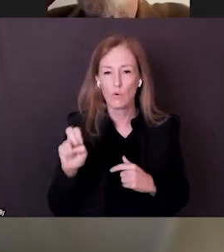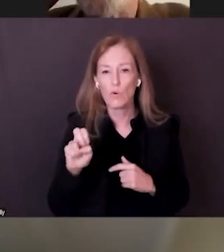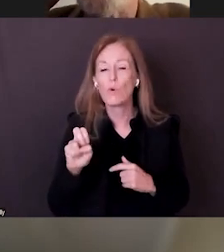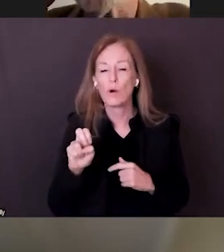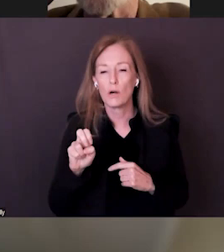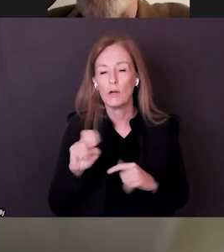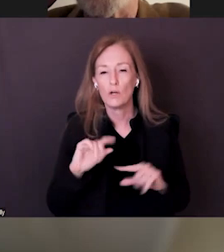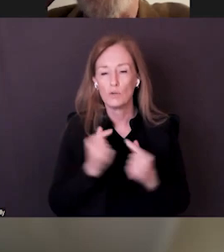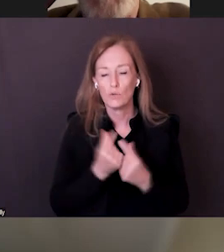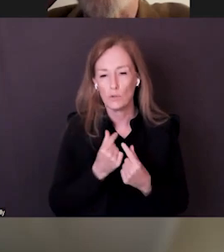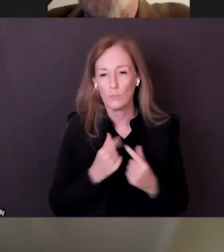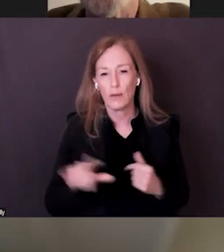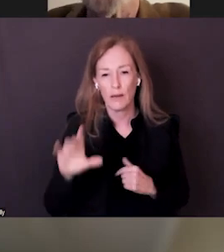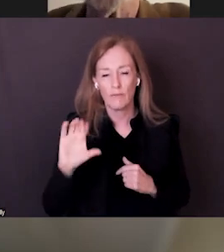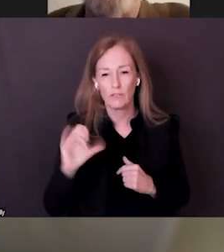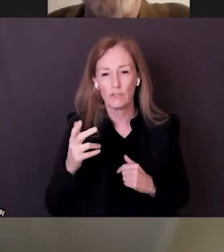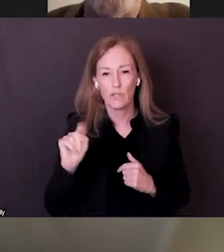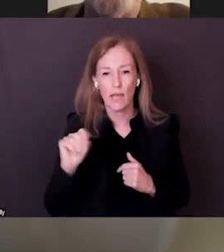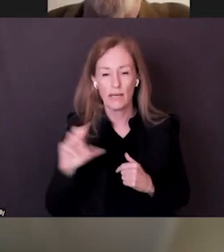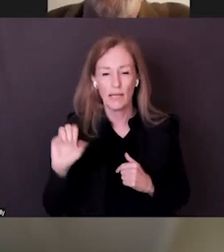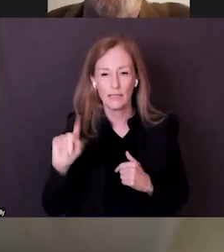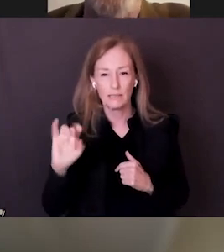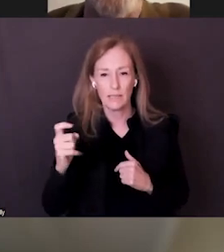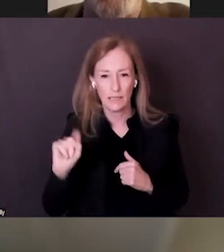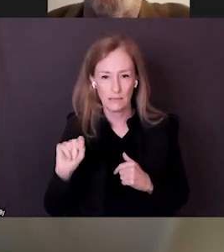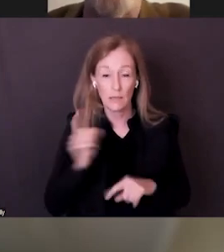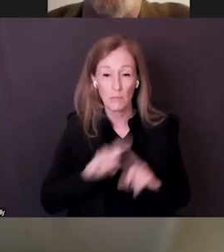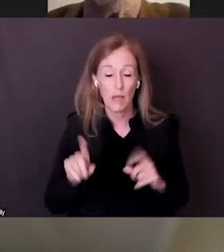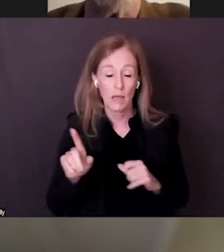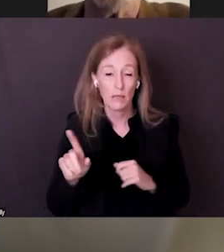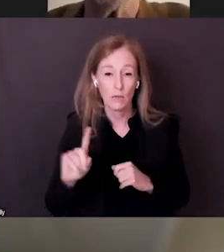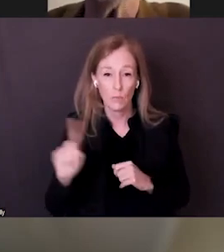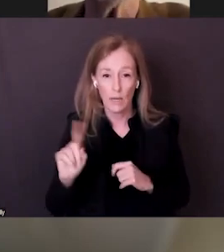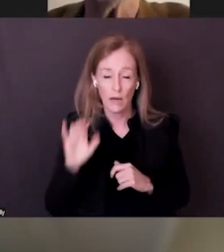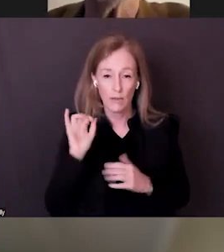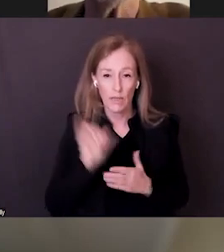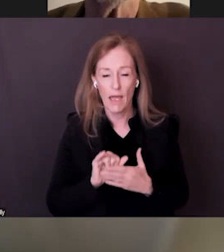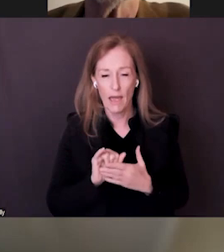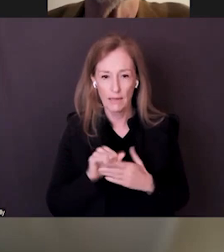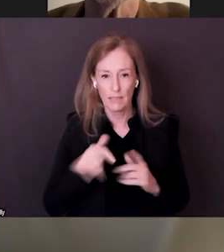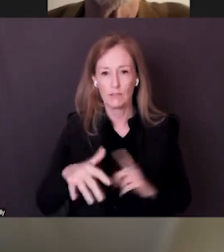WHERE IT IS LOCALLY BASED, CHAT AND TEXT HAS BEEN INCREASING. I WILL STOP THERE. >> THANK YOU SO MUCH